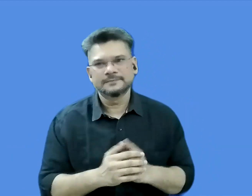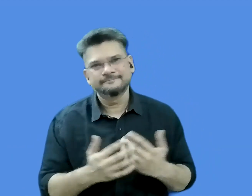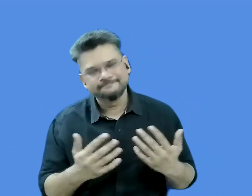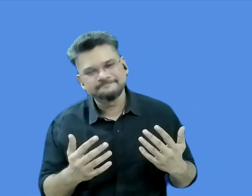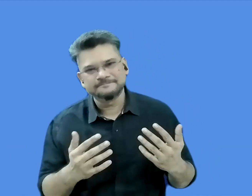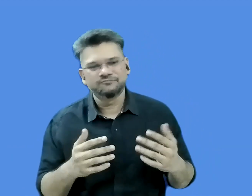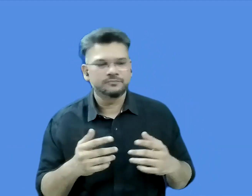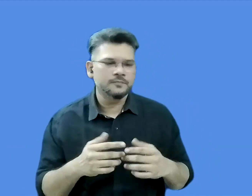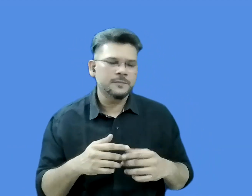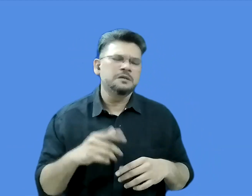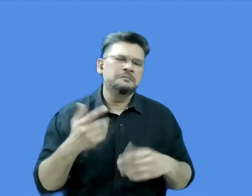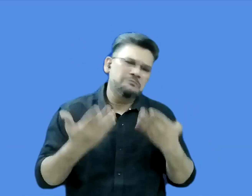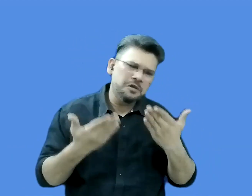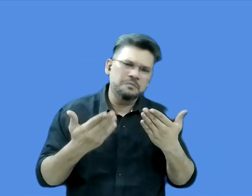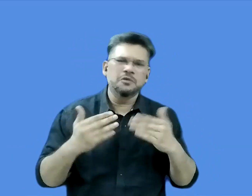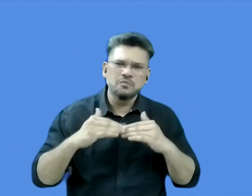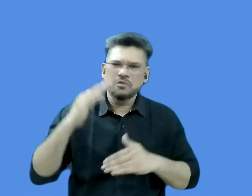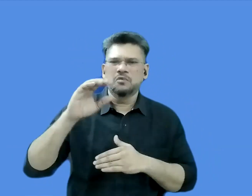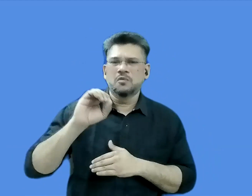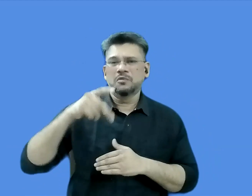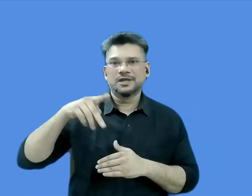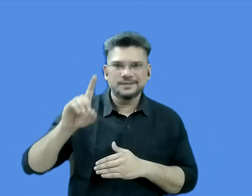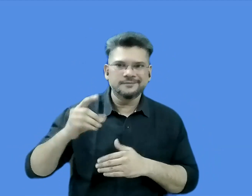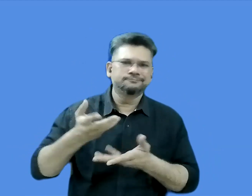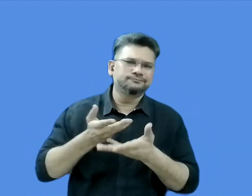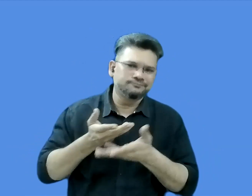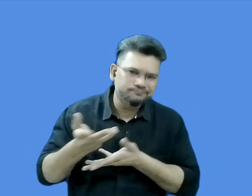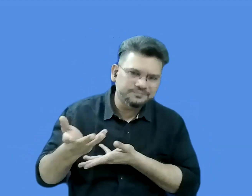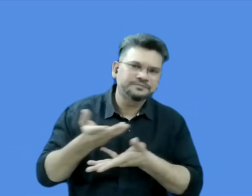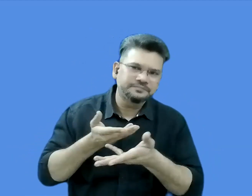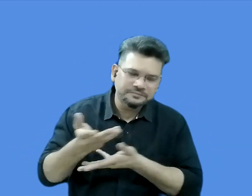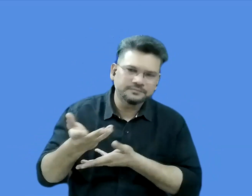is more perfect.